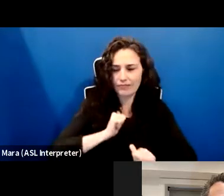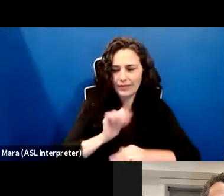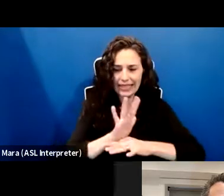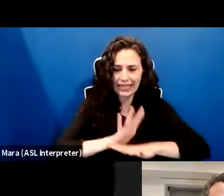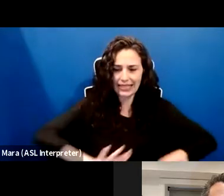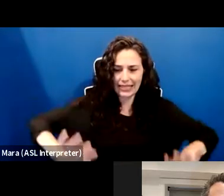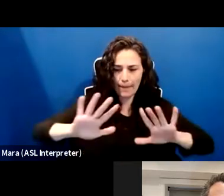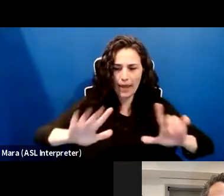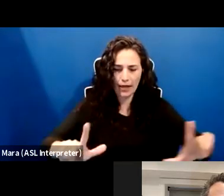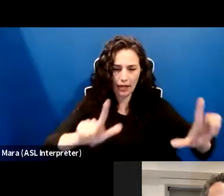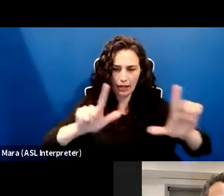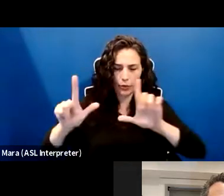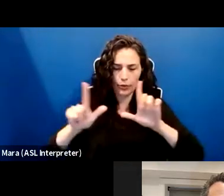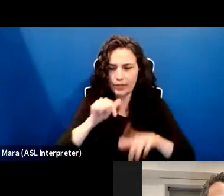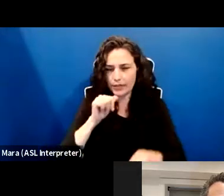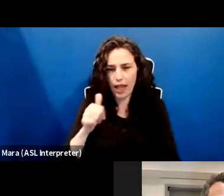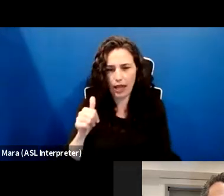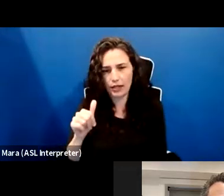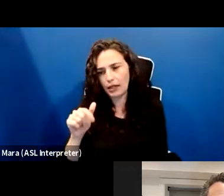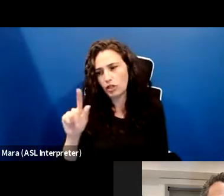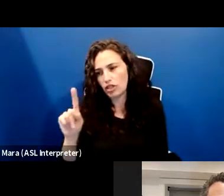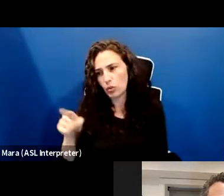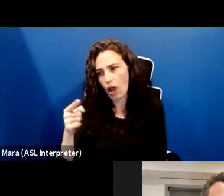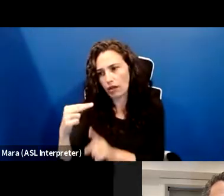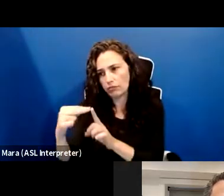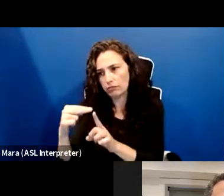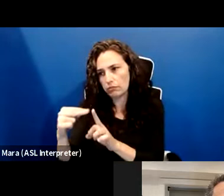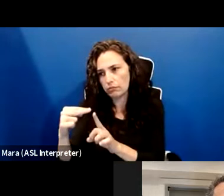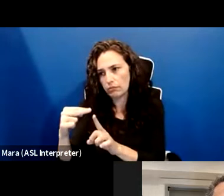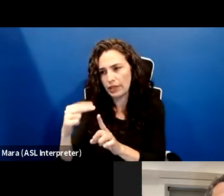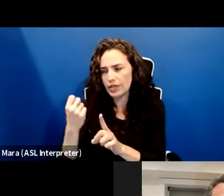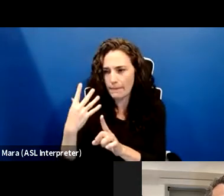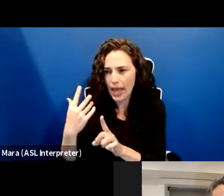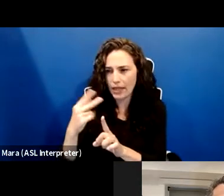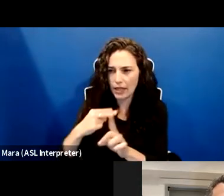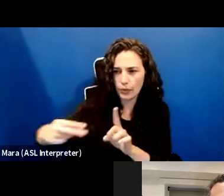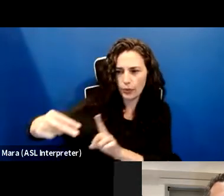one sided, too dimensional, but it has many facets that if you capture it,